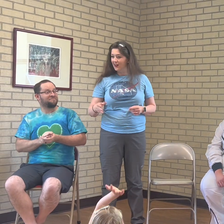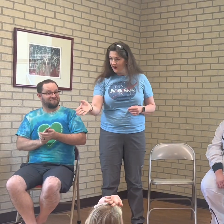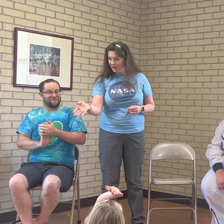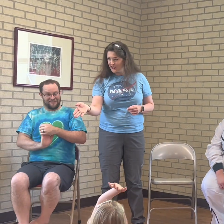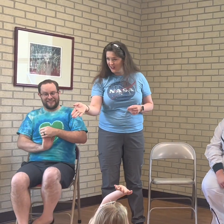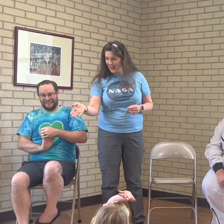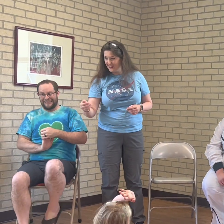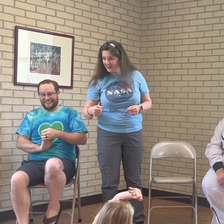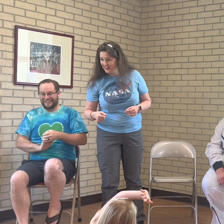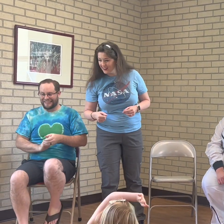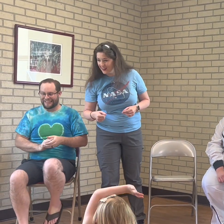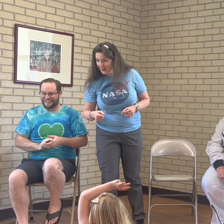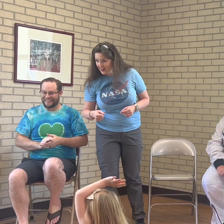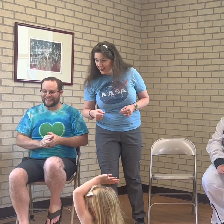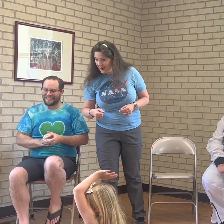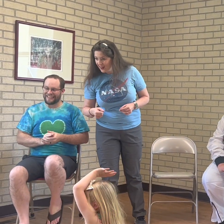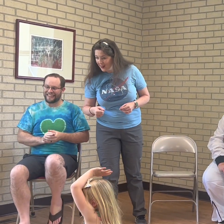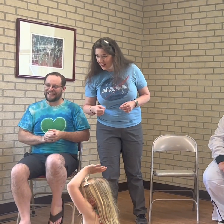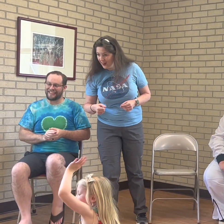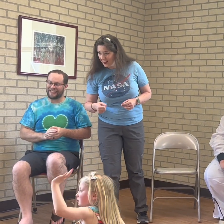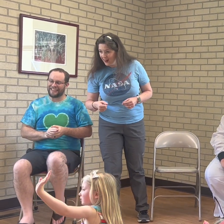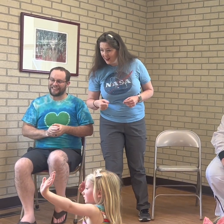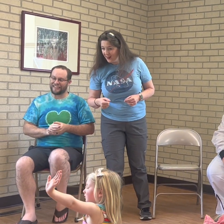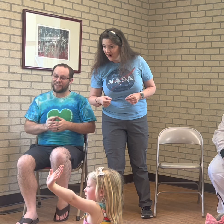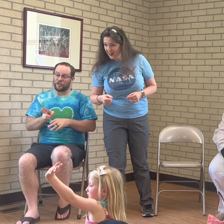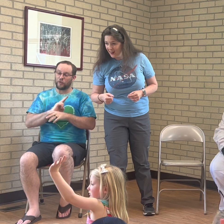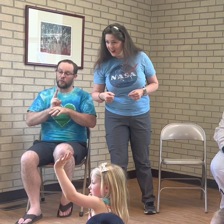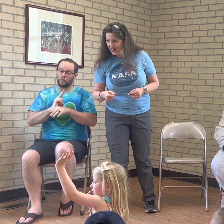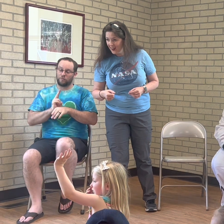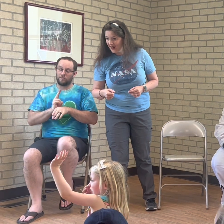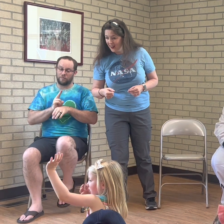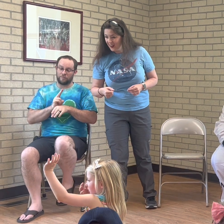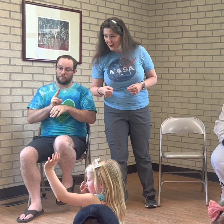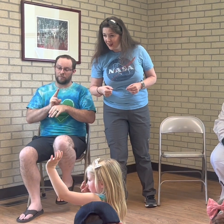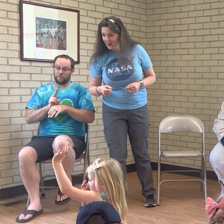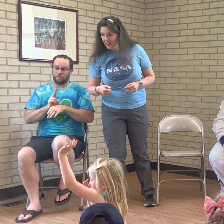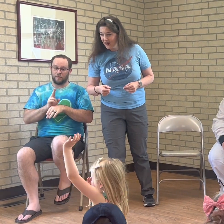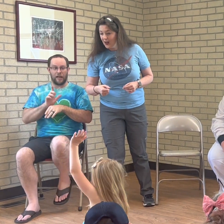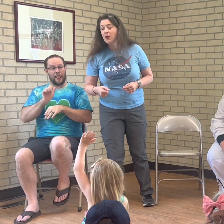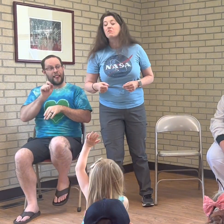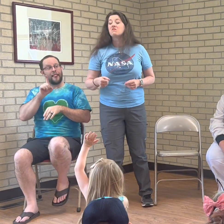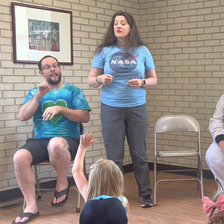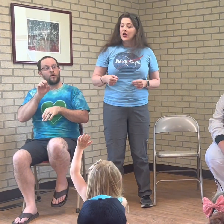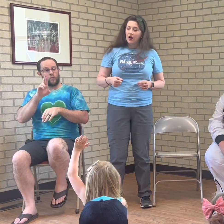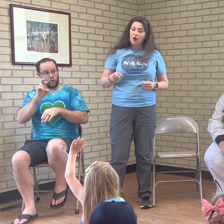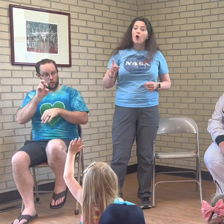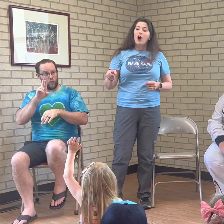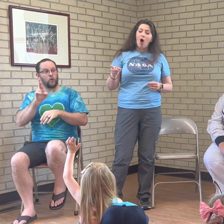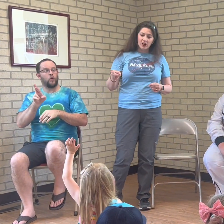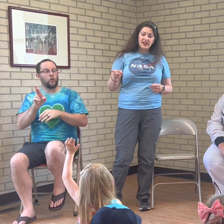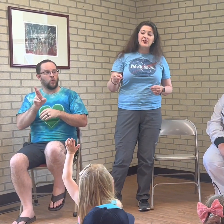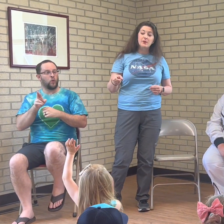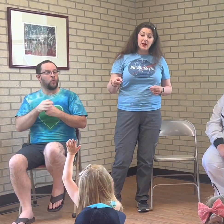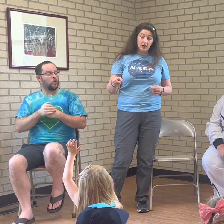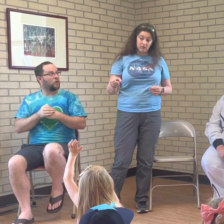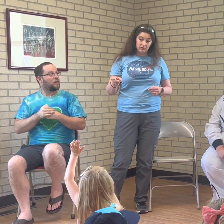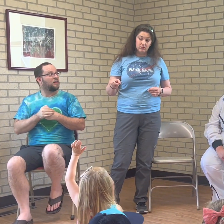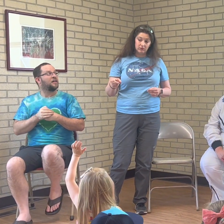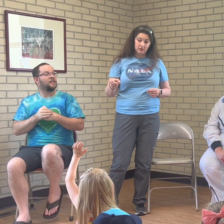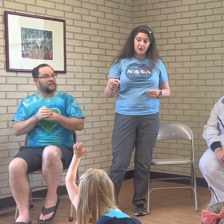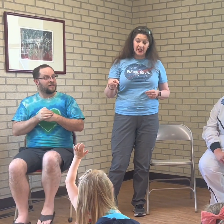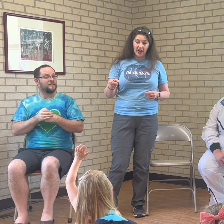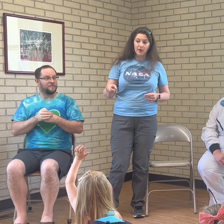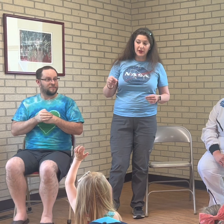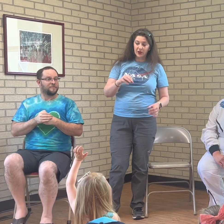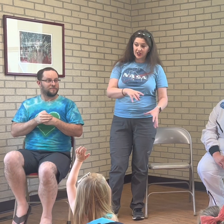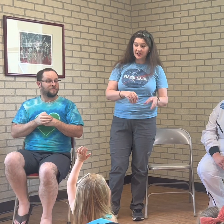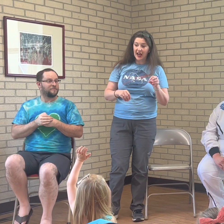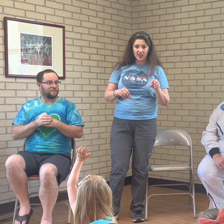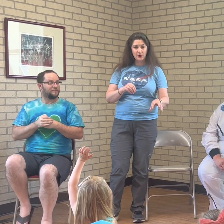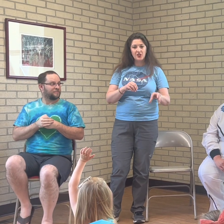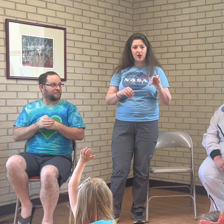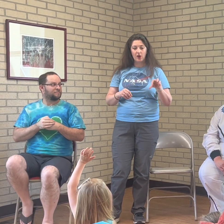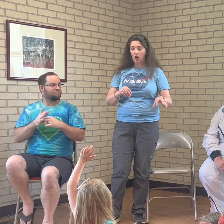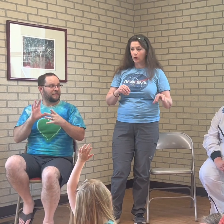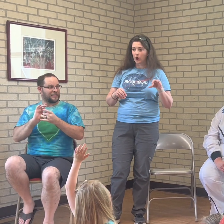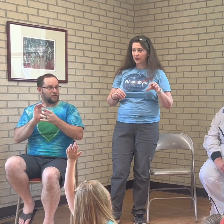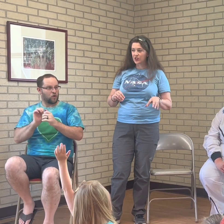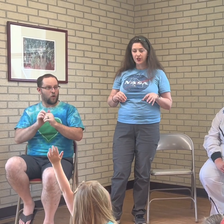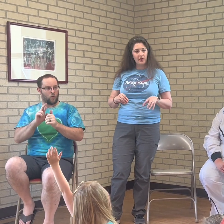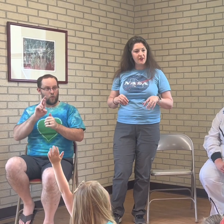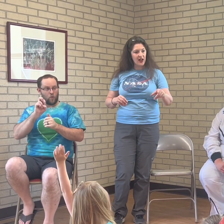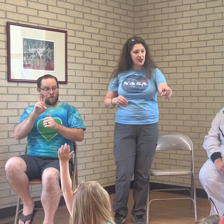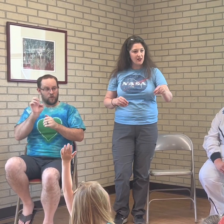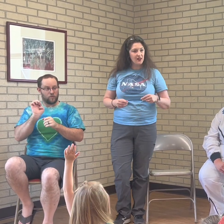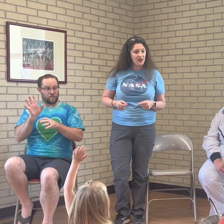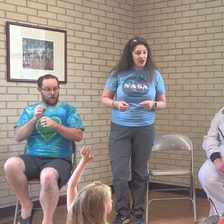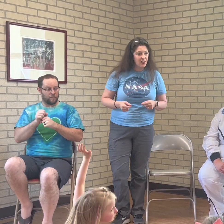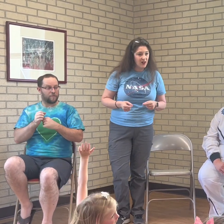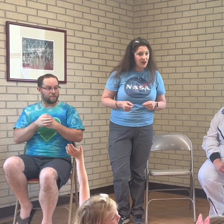Audience: You could use a rover. Dr. Shannon: Hard to get them there, but yeah we can put some attachments on our Rovers that we've got.